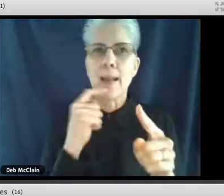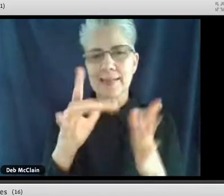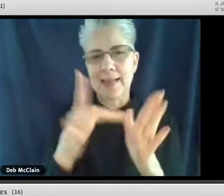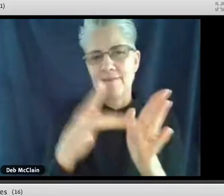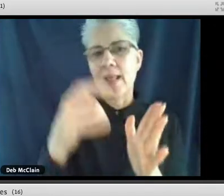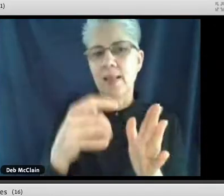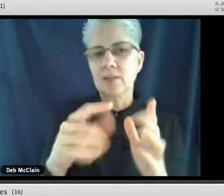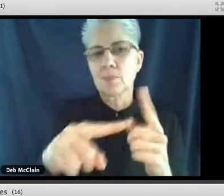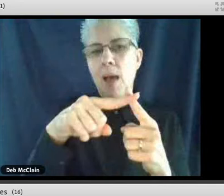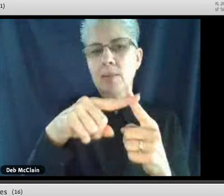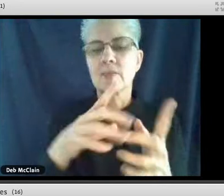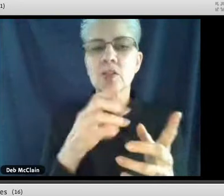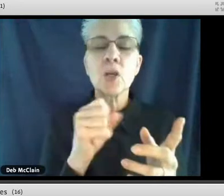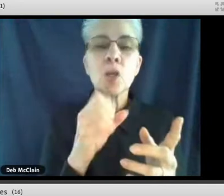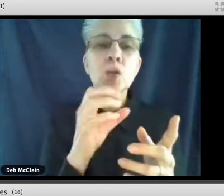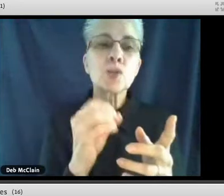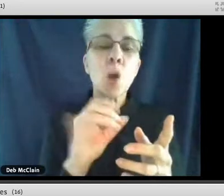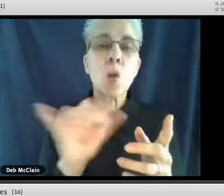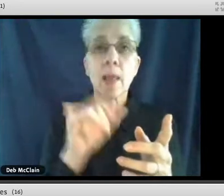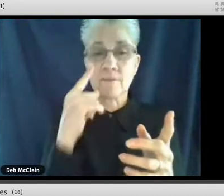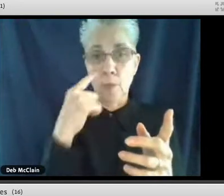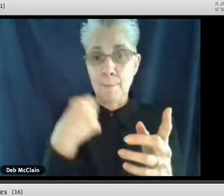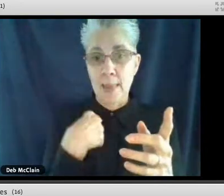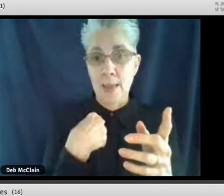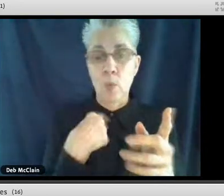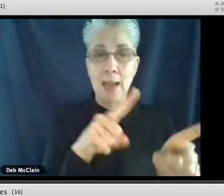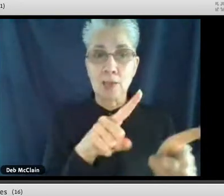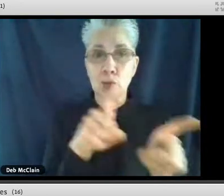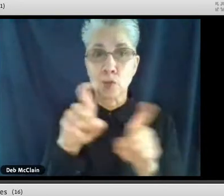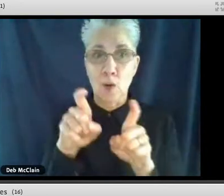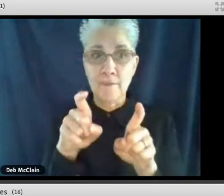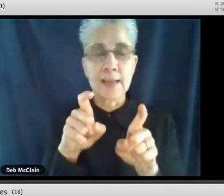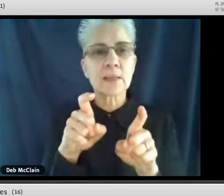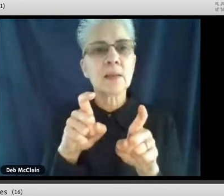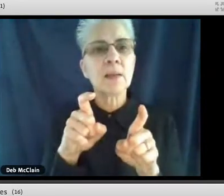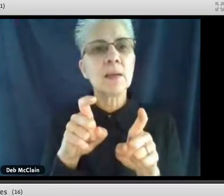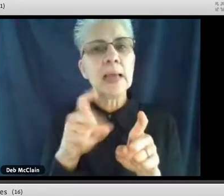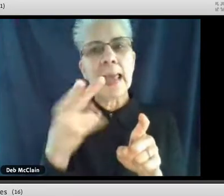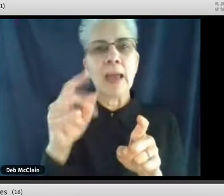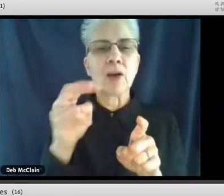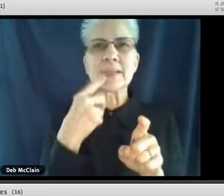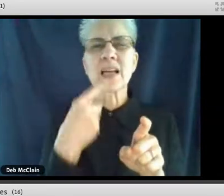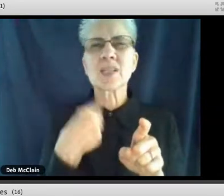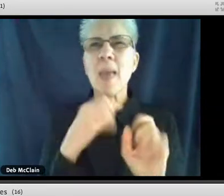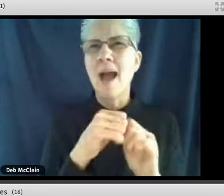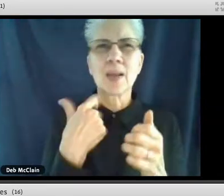First of all, like, when I've taken surveys, and the Hilton says to me, "How can we improve your experience?"